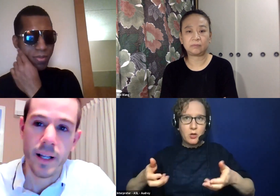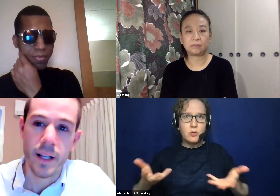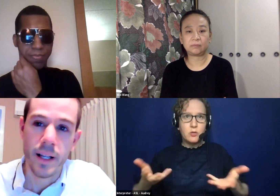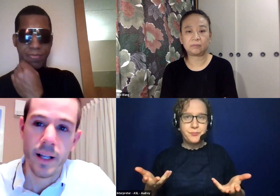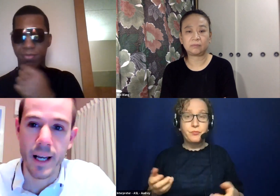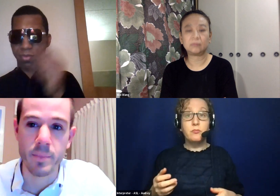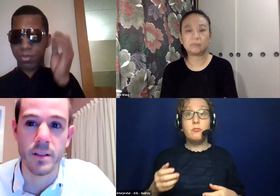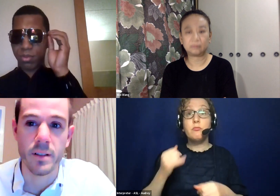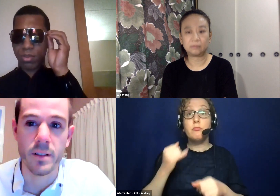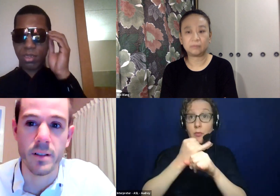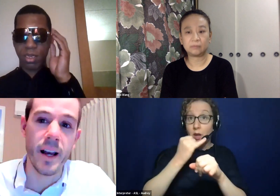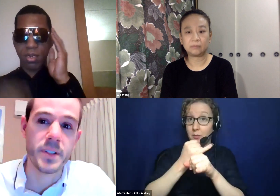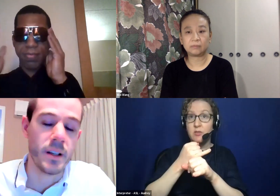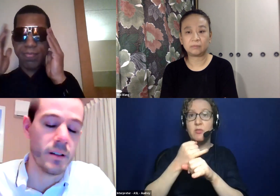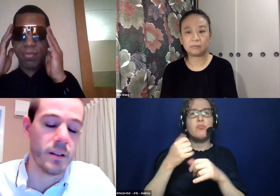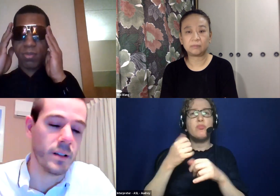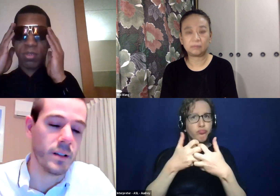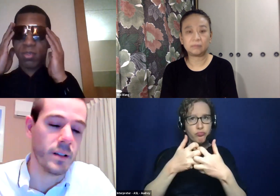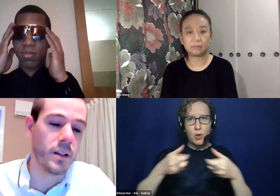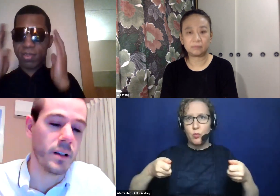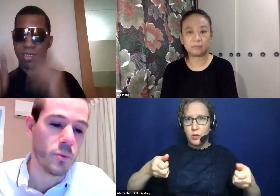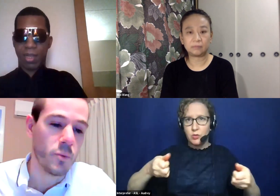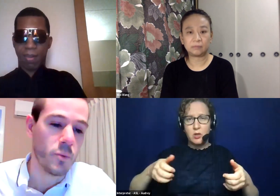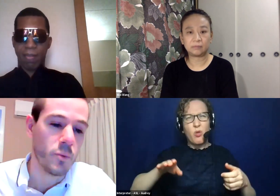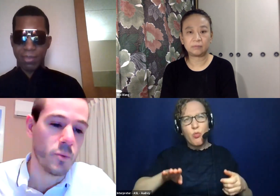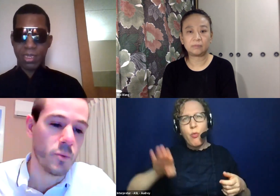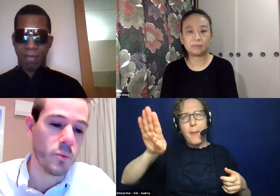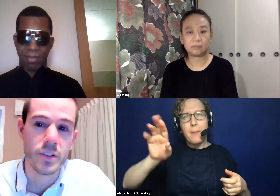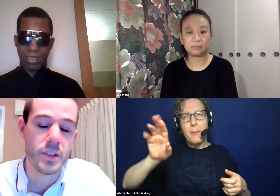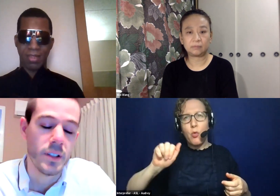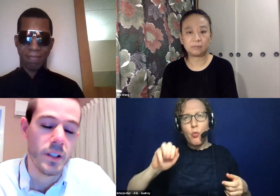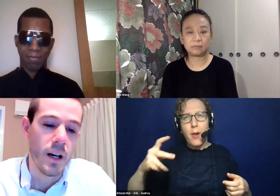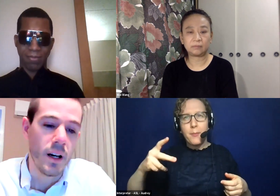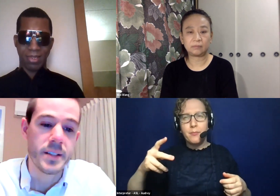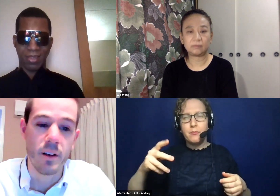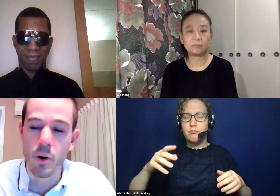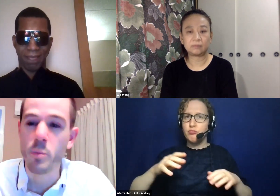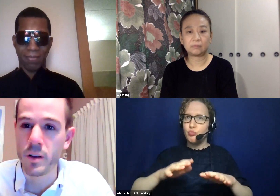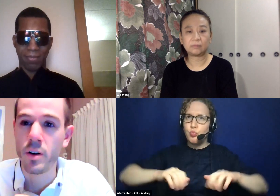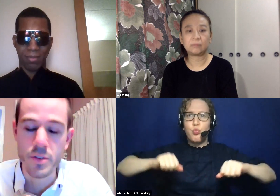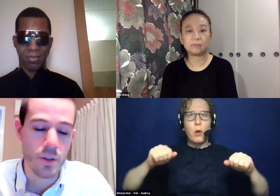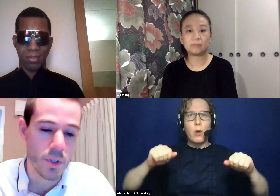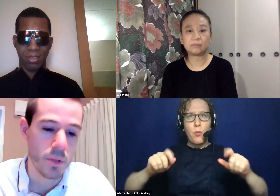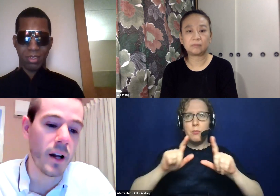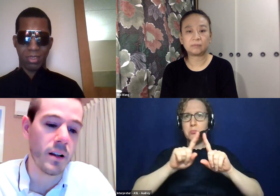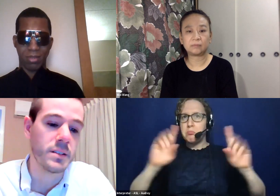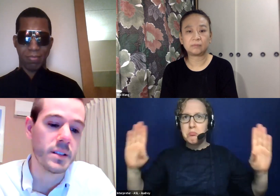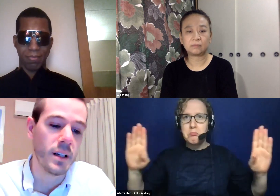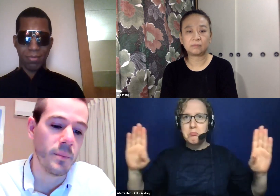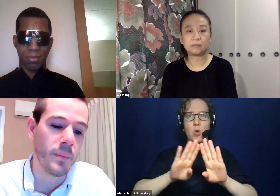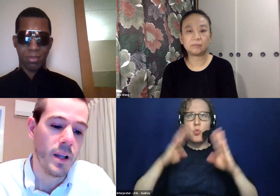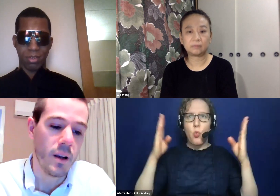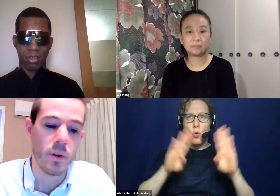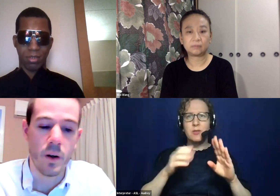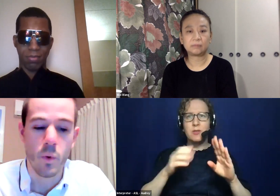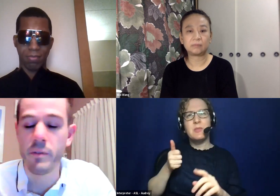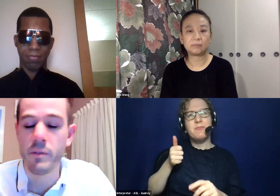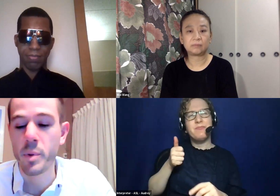and the campus was all adapted to wheelchairs: Ramps and wide open doors, self opening doors, you know with the buttons